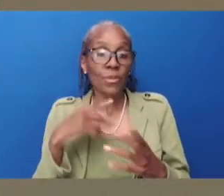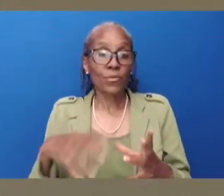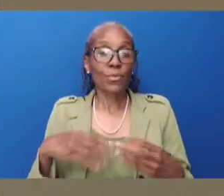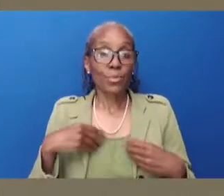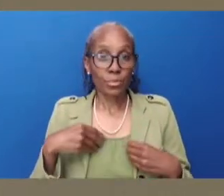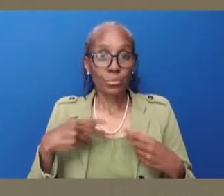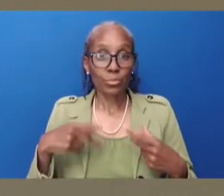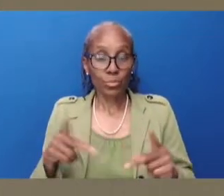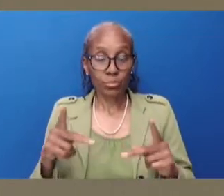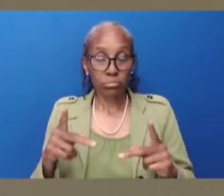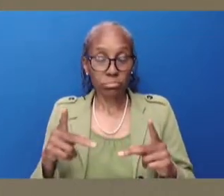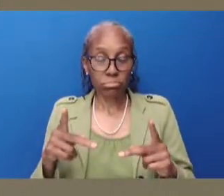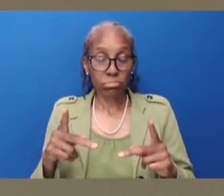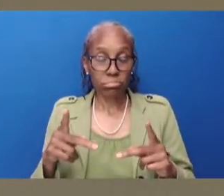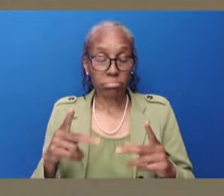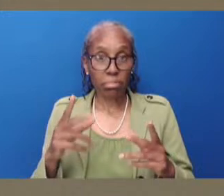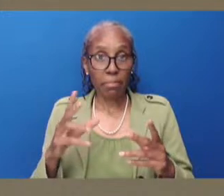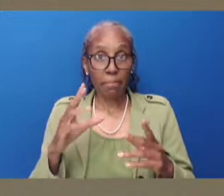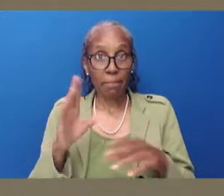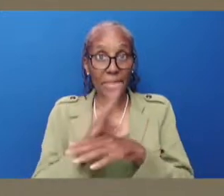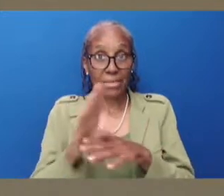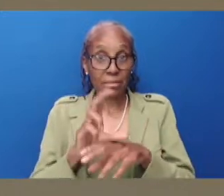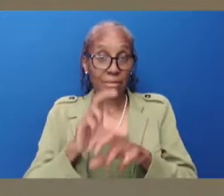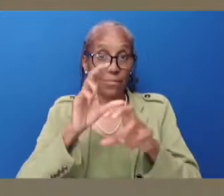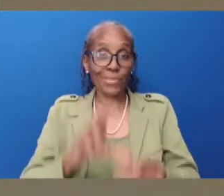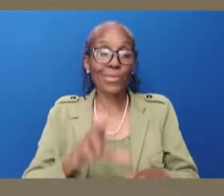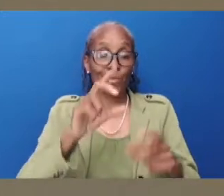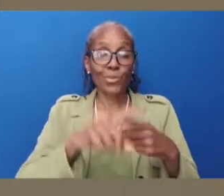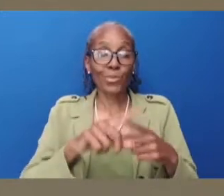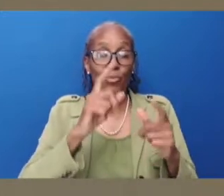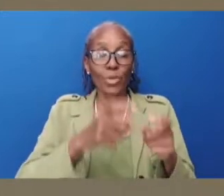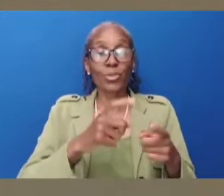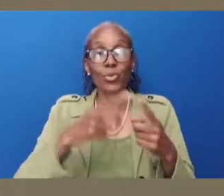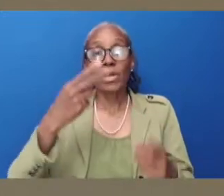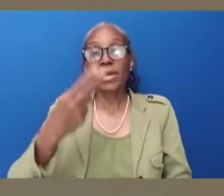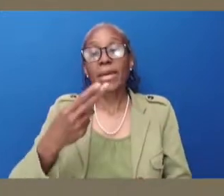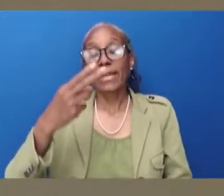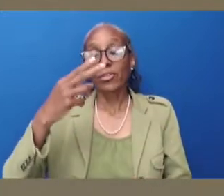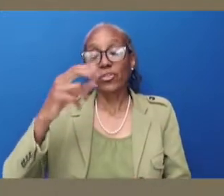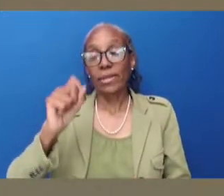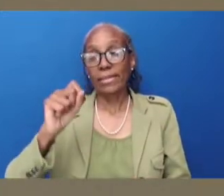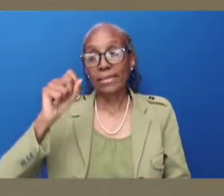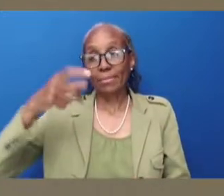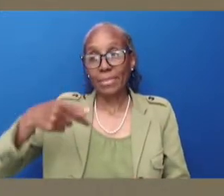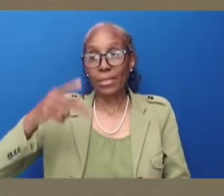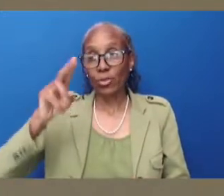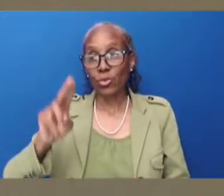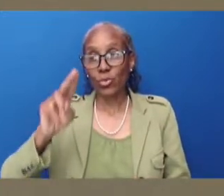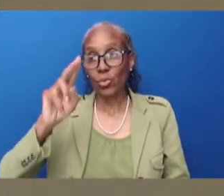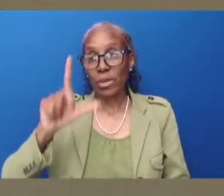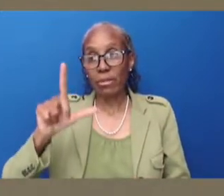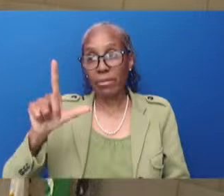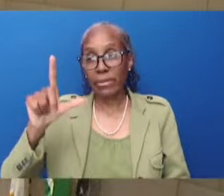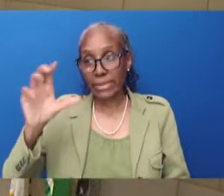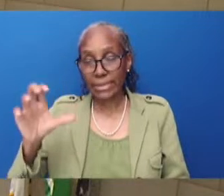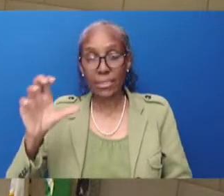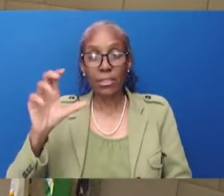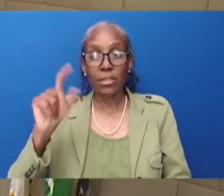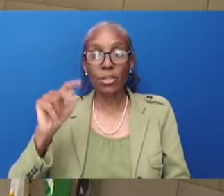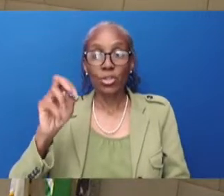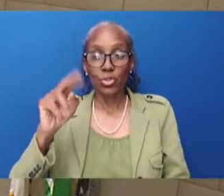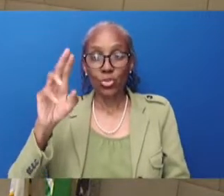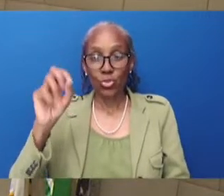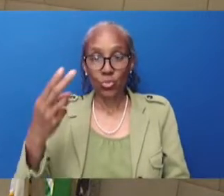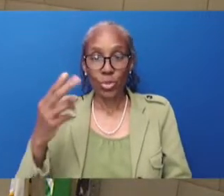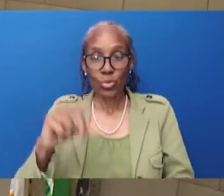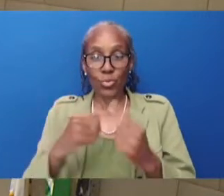PUBLIC HEARING TO RECEIVE